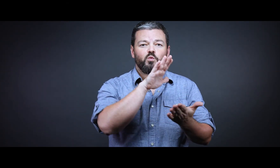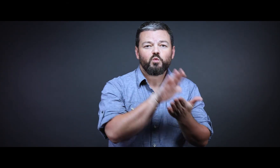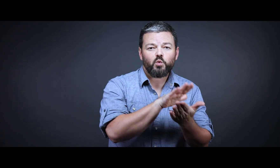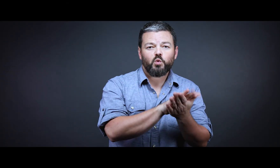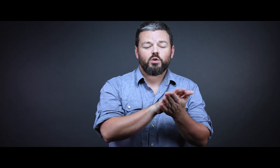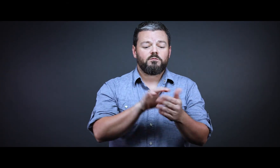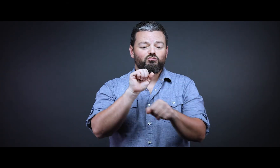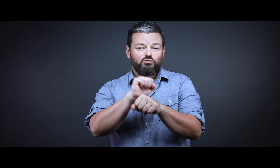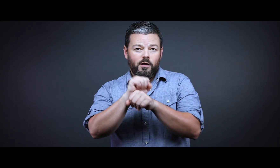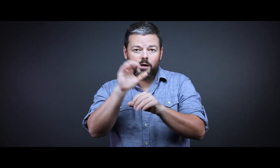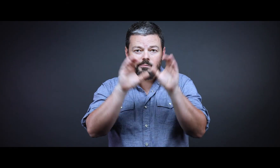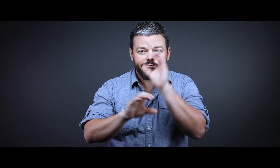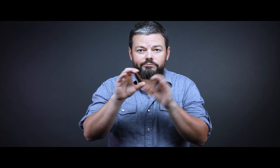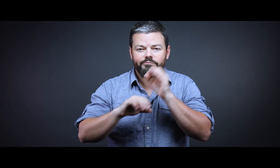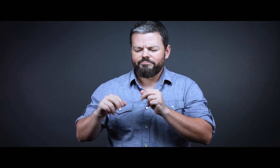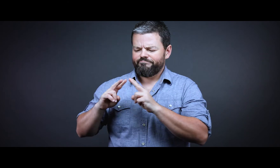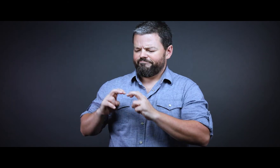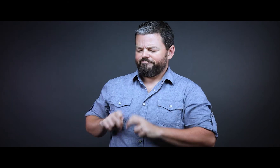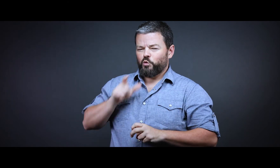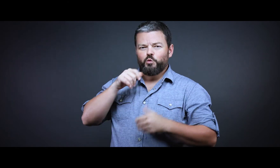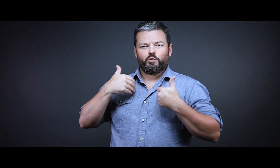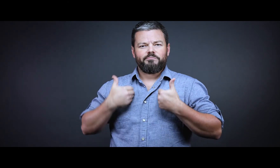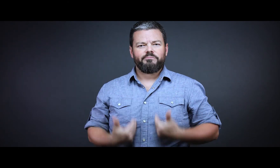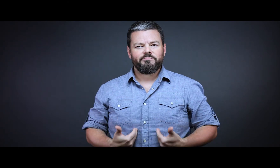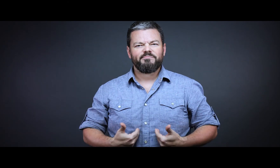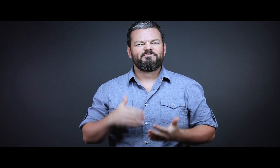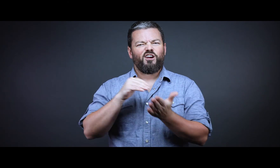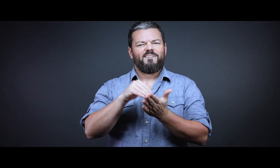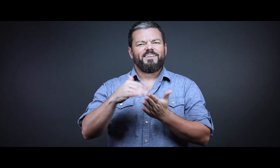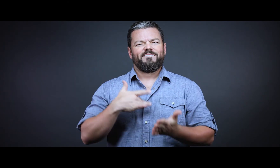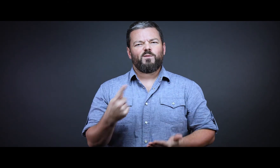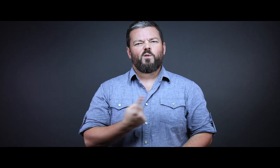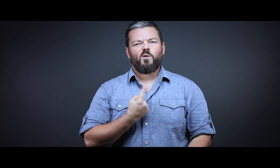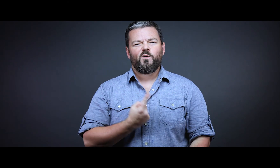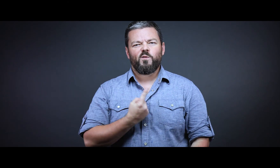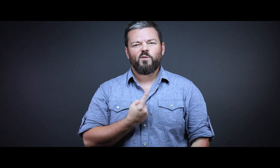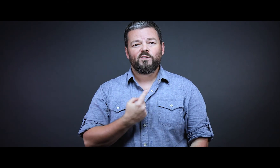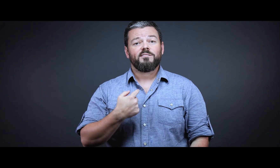of going to school, job searching, or developing one's self, suddenly becomes a healthy ecosystem of deaf people